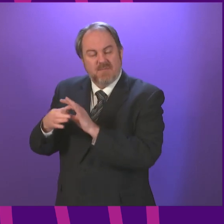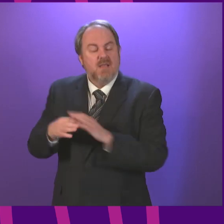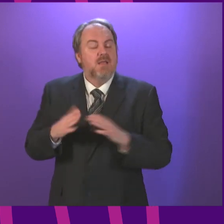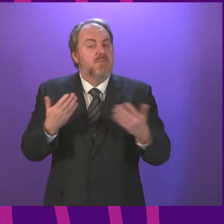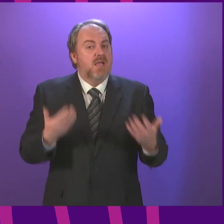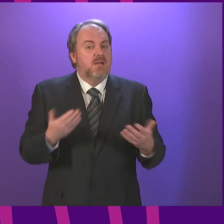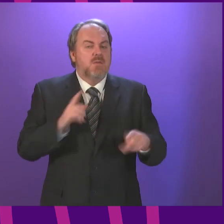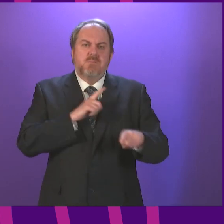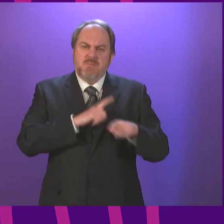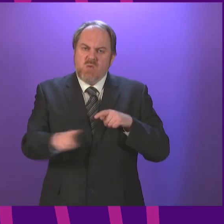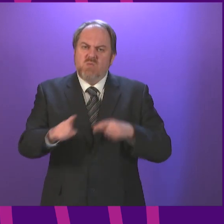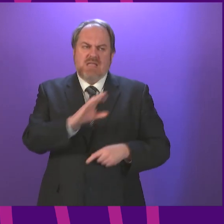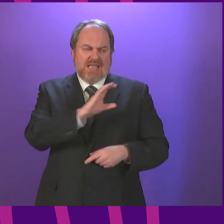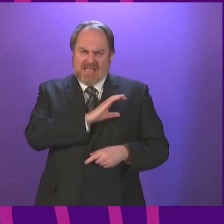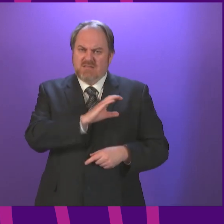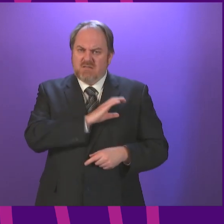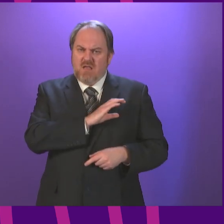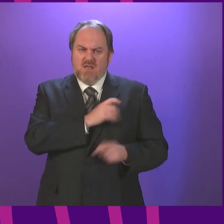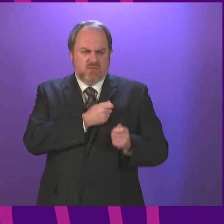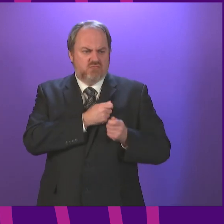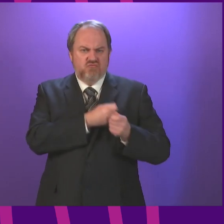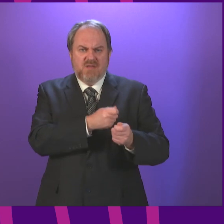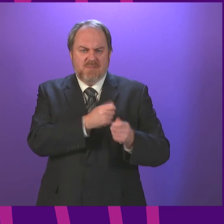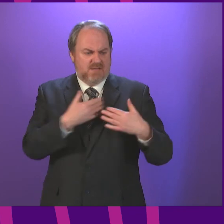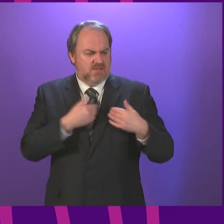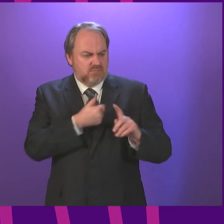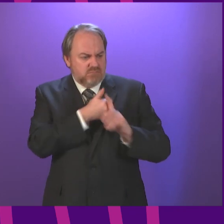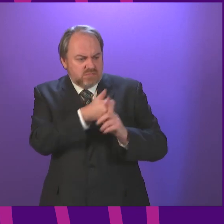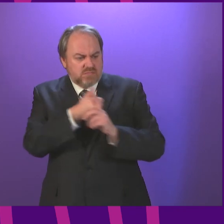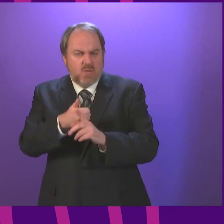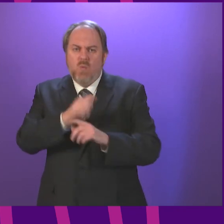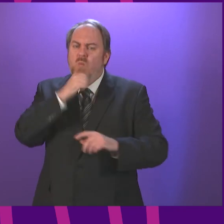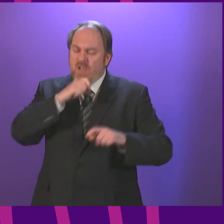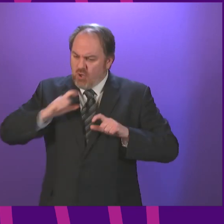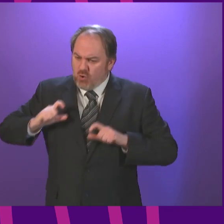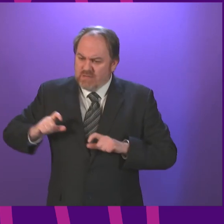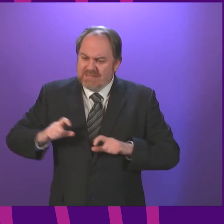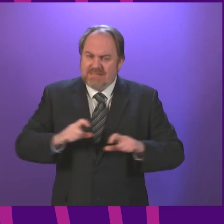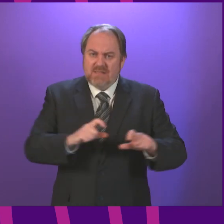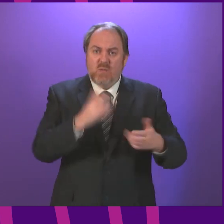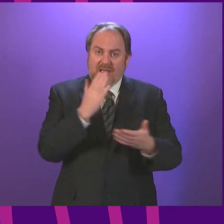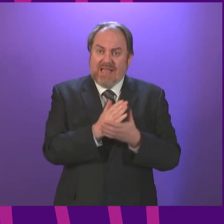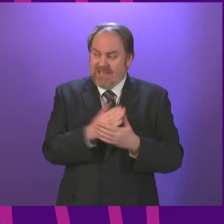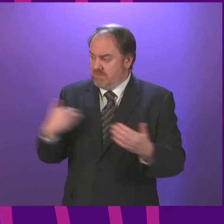have continued and will continue throughout the pandemic. Some patients’ treatment plans